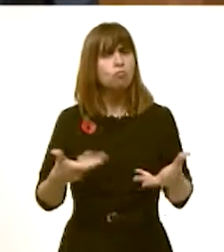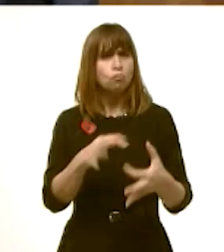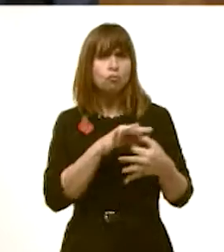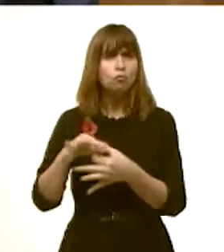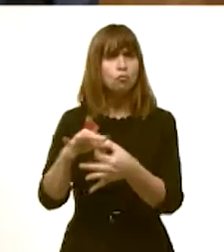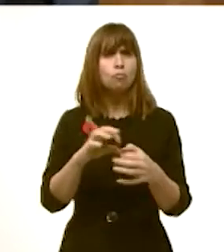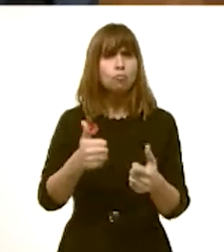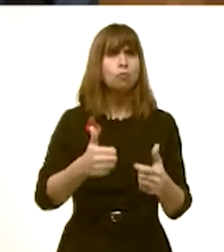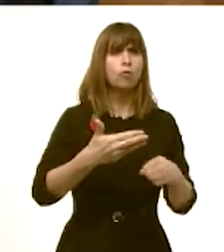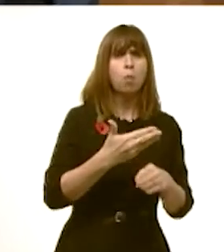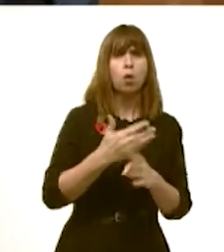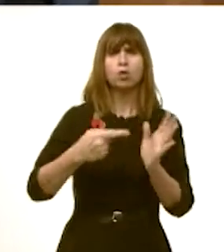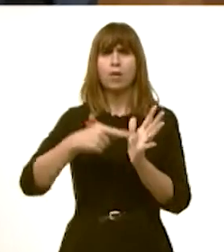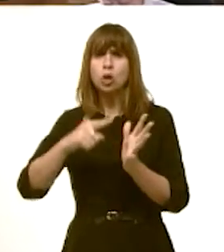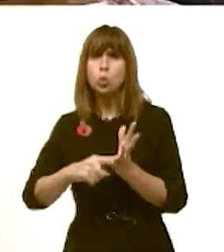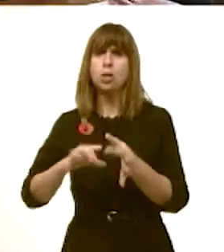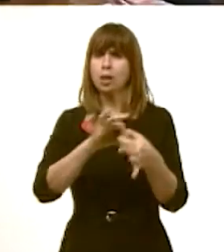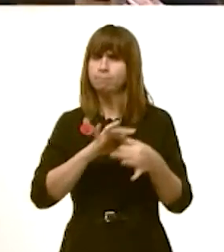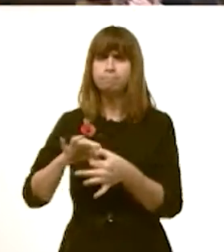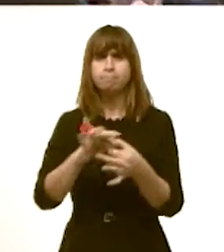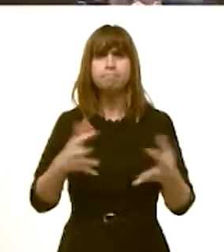with employers and trade unions to support this. Mick Antoniw: Thank you for that answer.